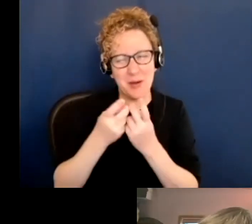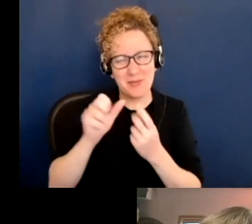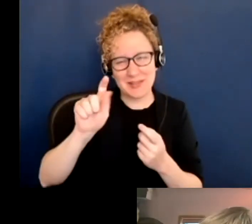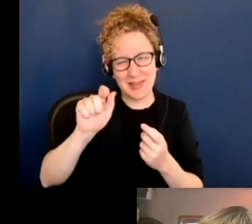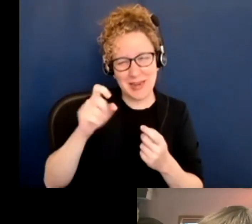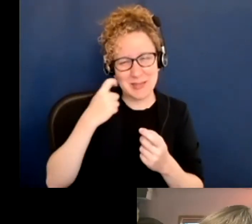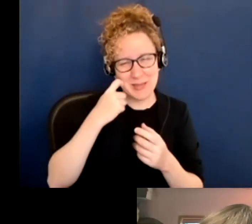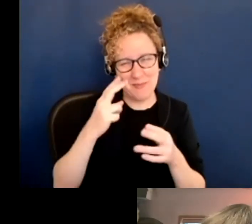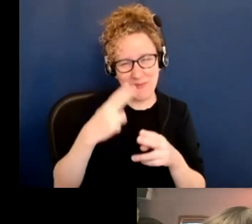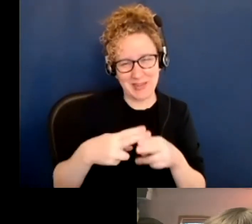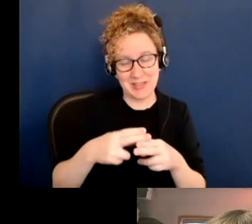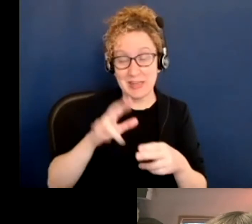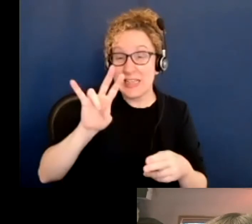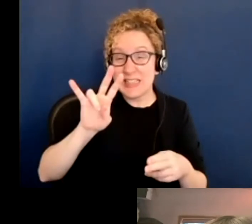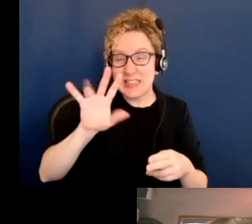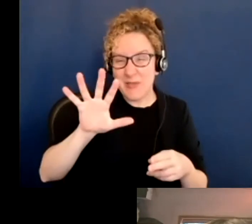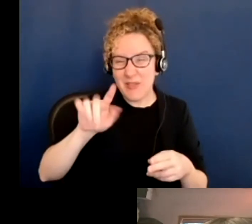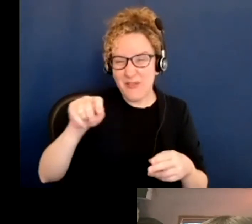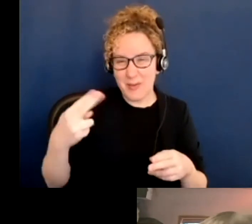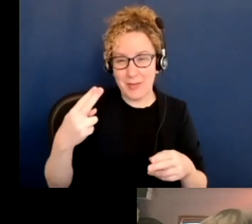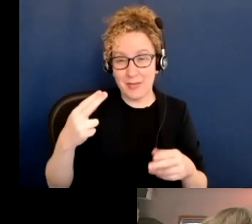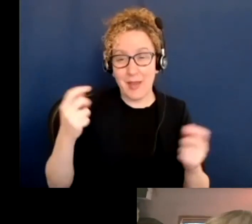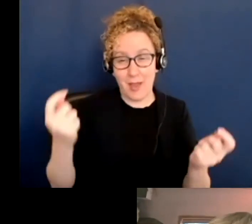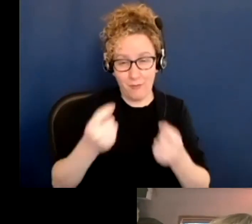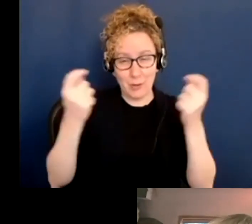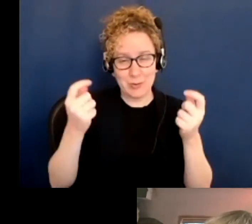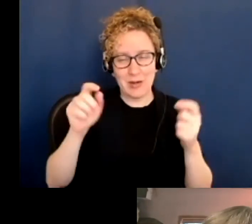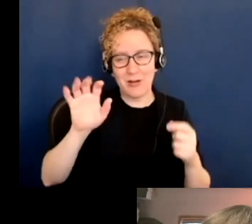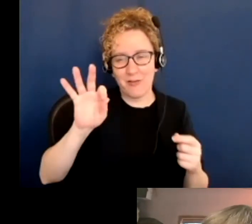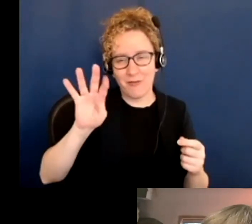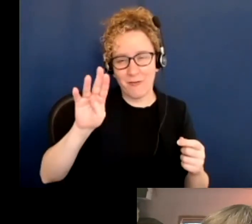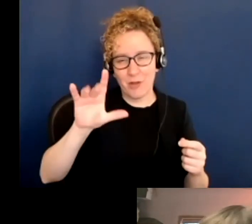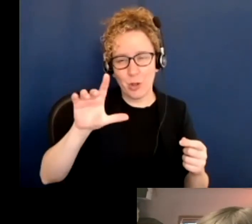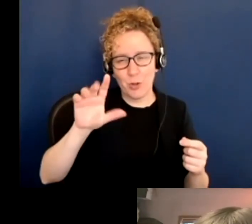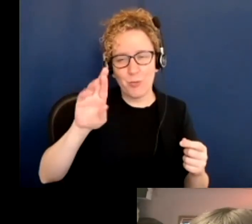anniversary of the Fulbright program so it is the perfect time for the Joining Hands